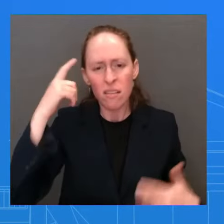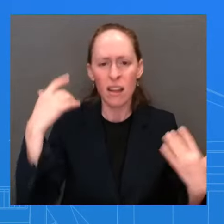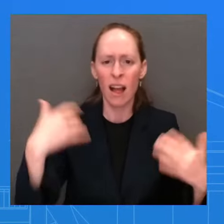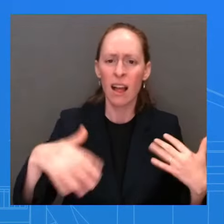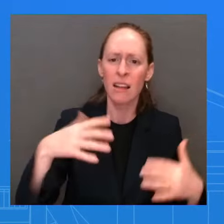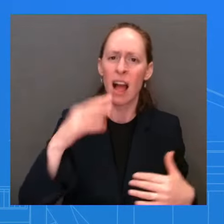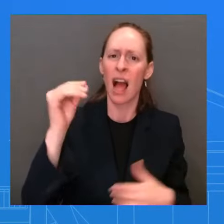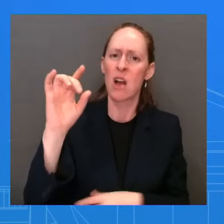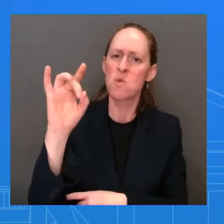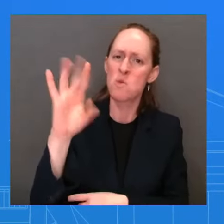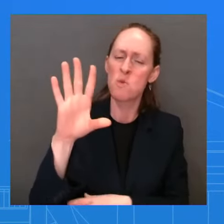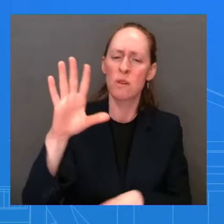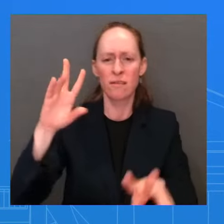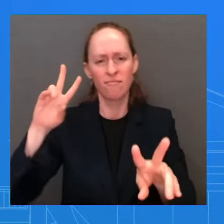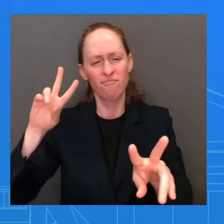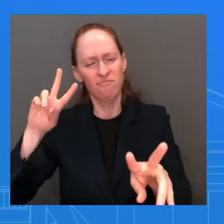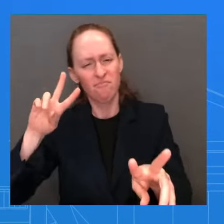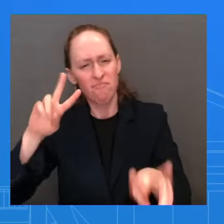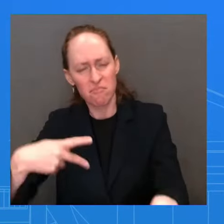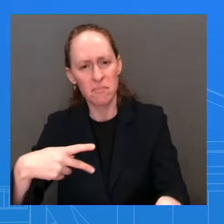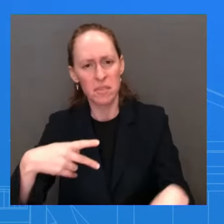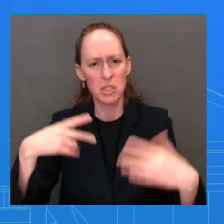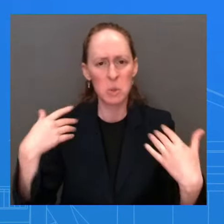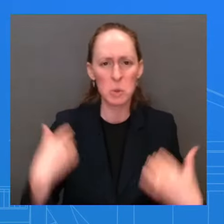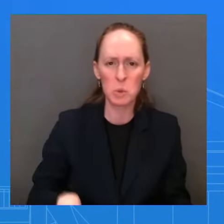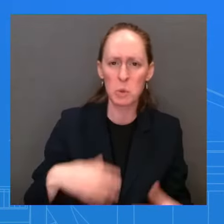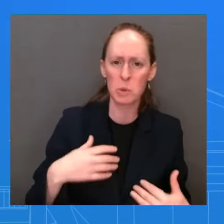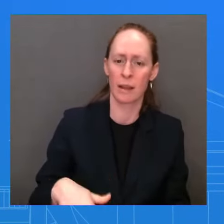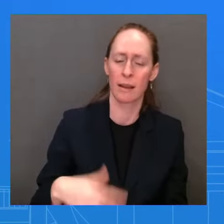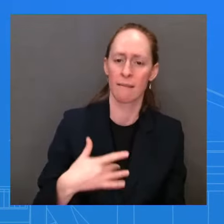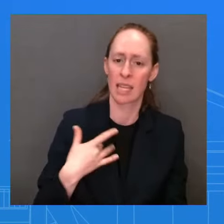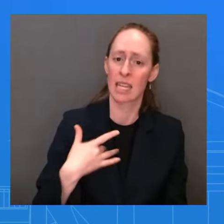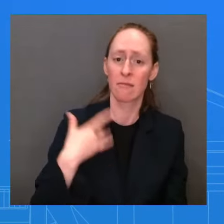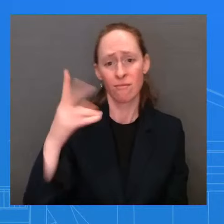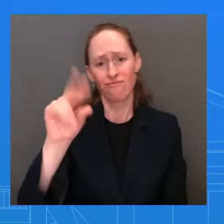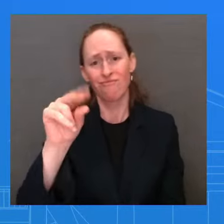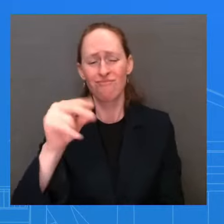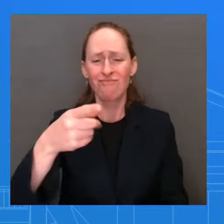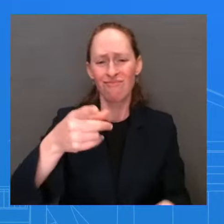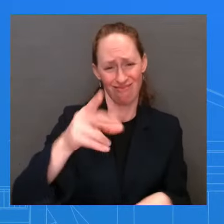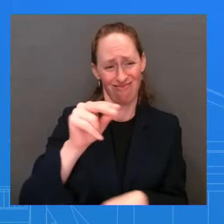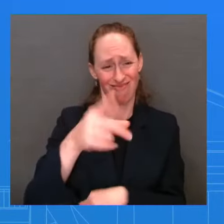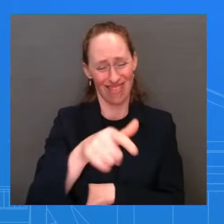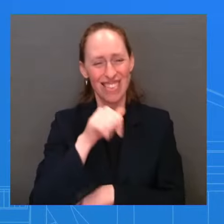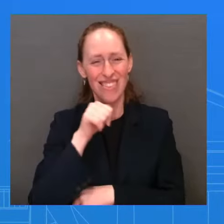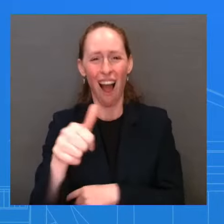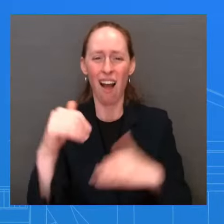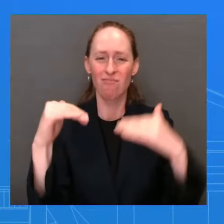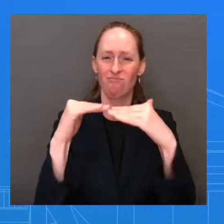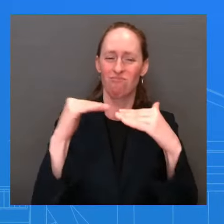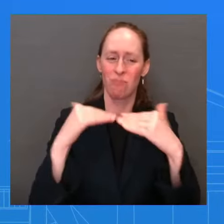only diminish their own. We've been fighting this fight for generations, and we'll never stand down.